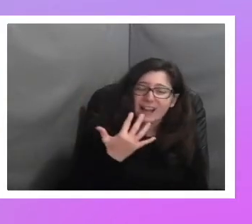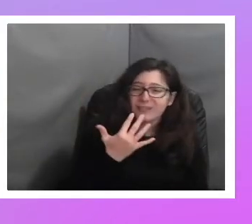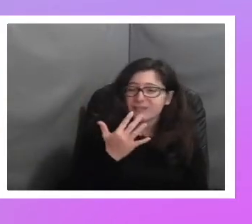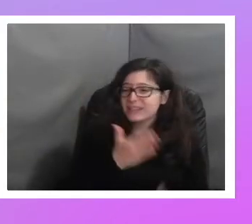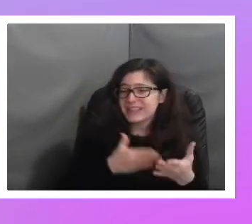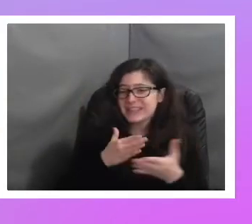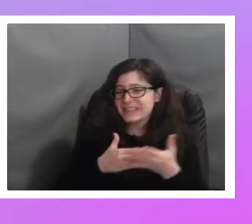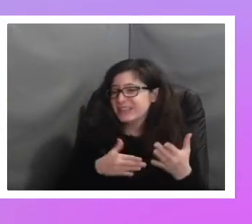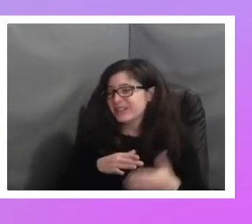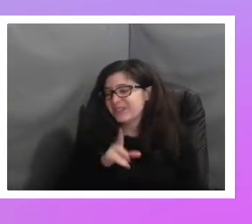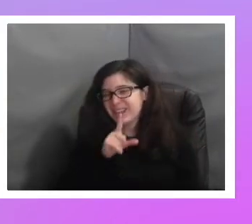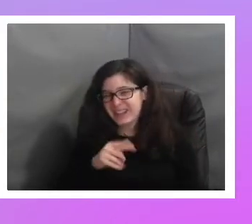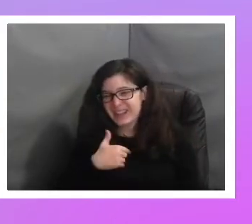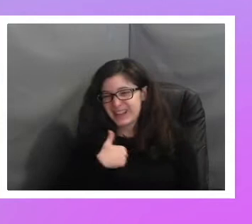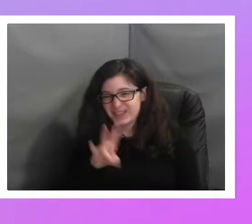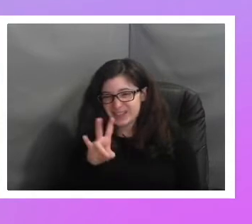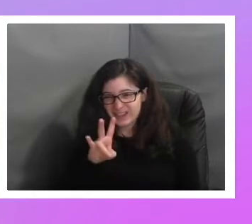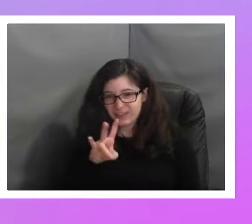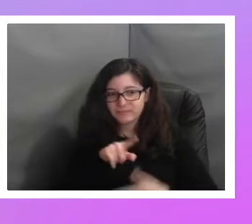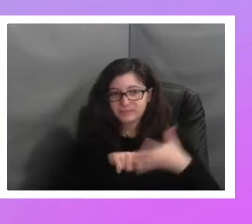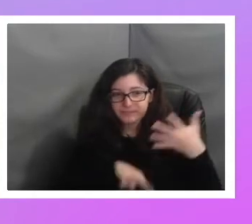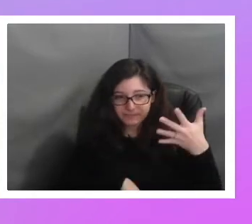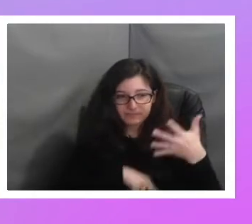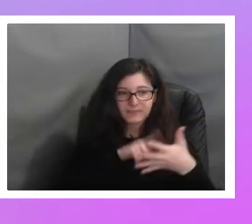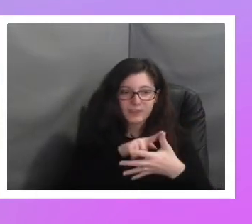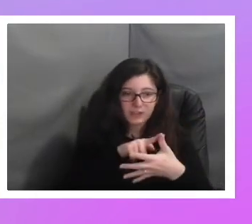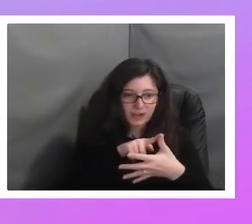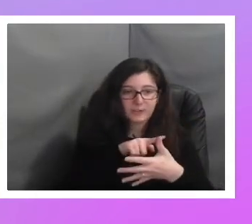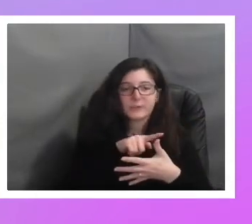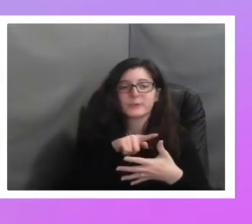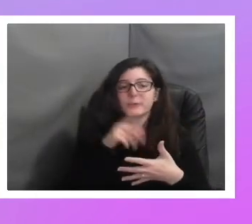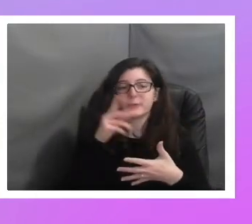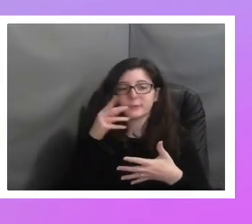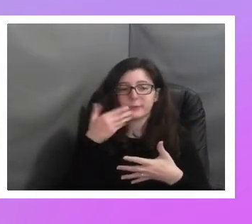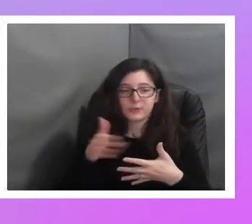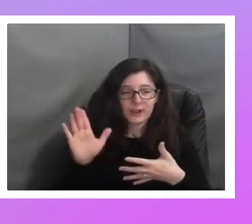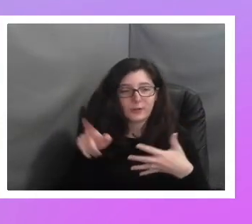general accessibility requirements, information and communication specifically,